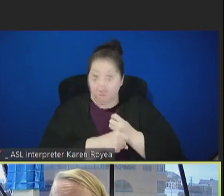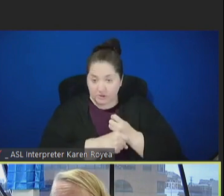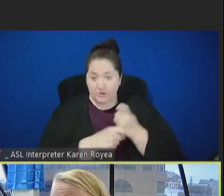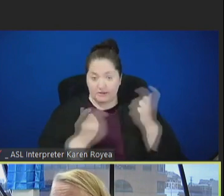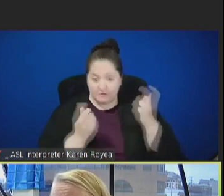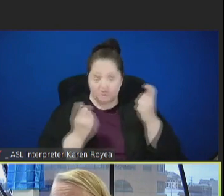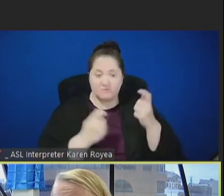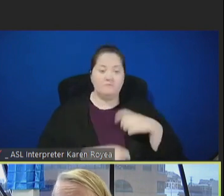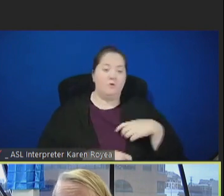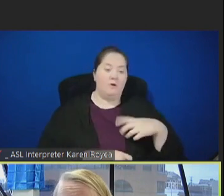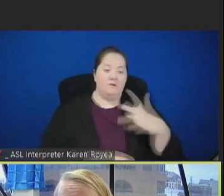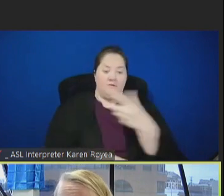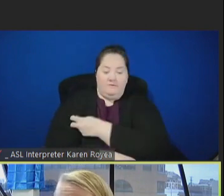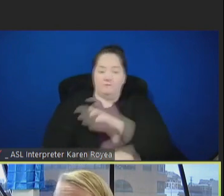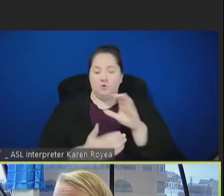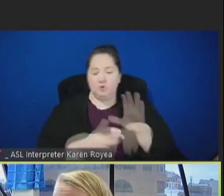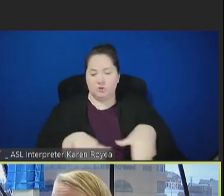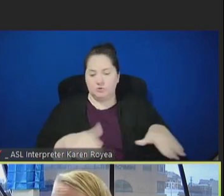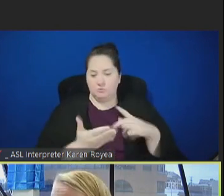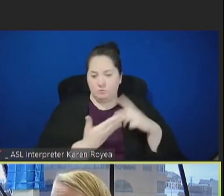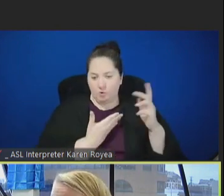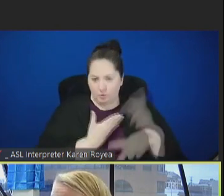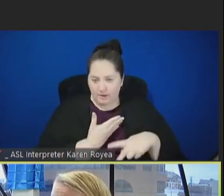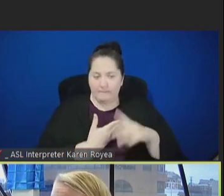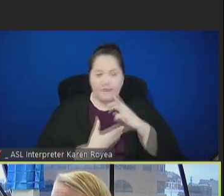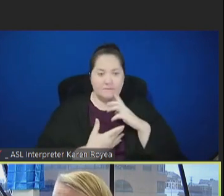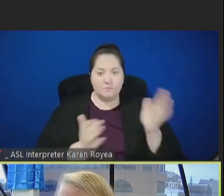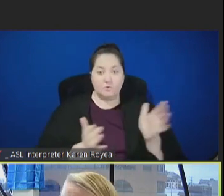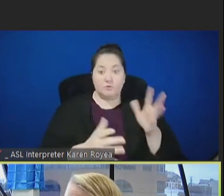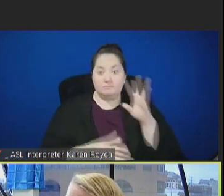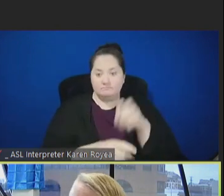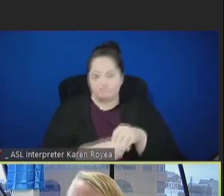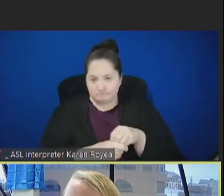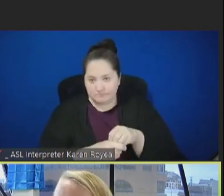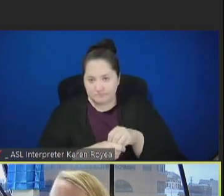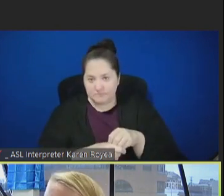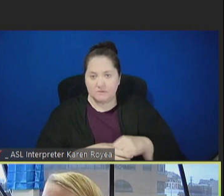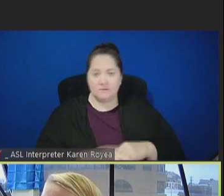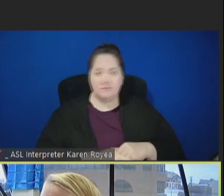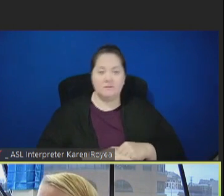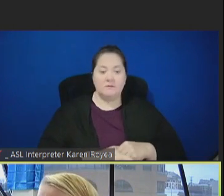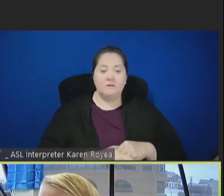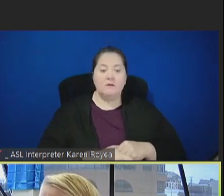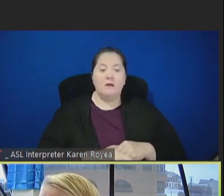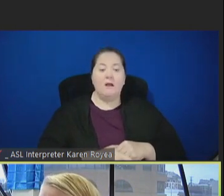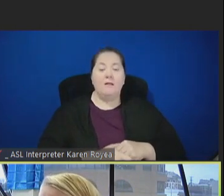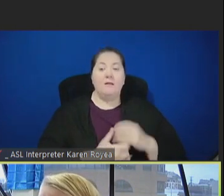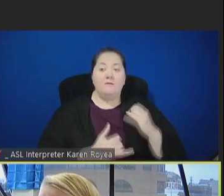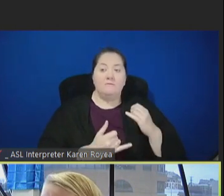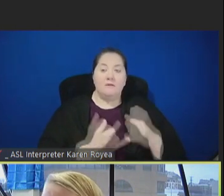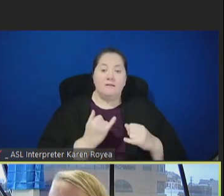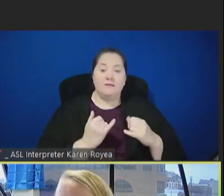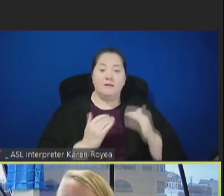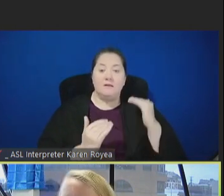and to continue to encourage participation in it. And then, finally, adult immunization.